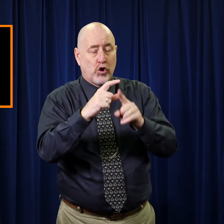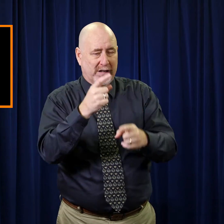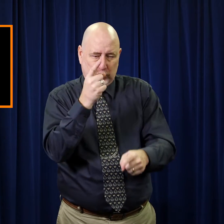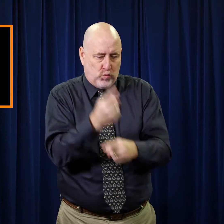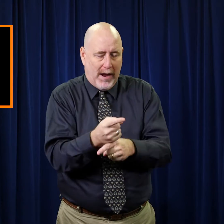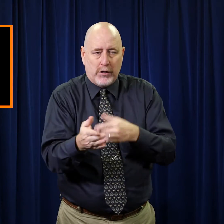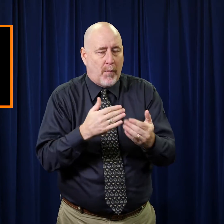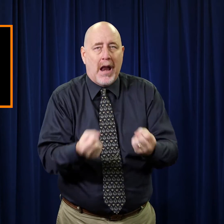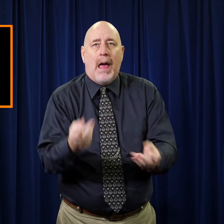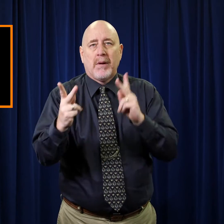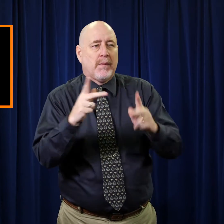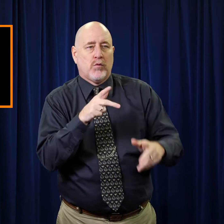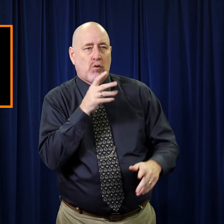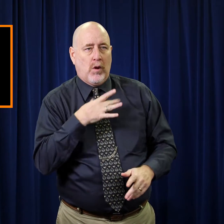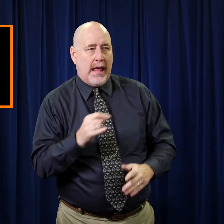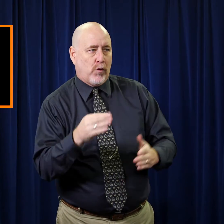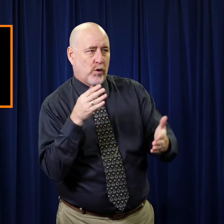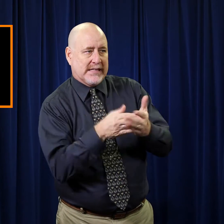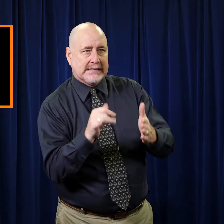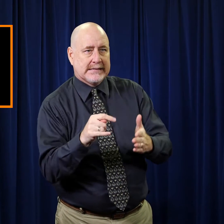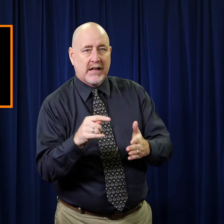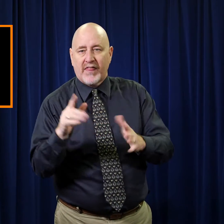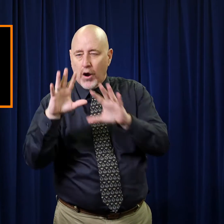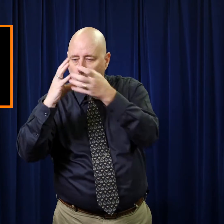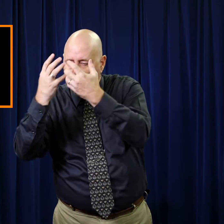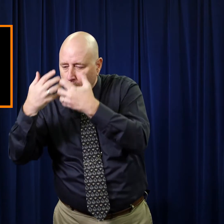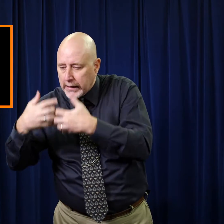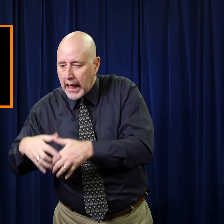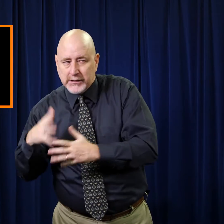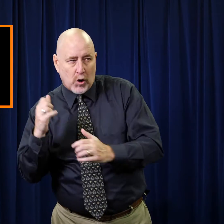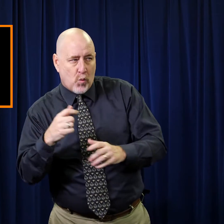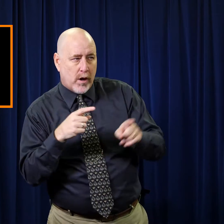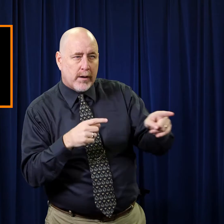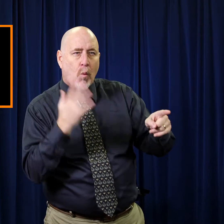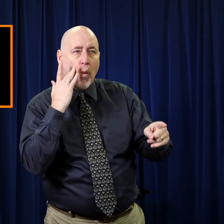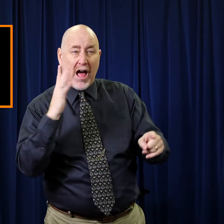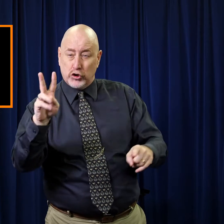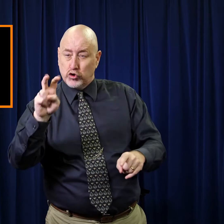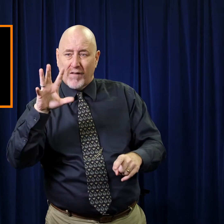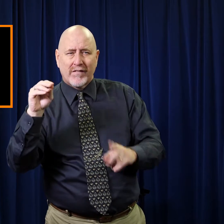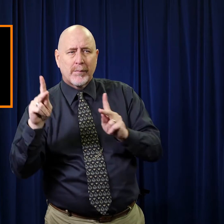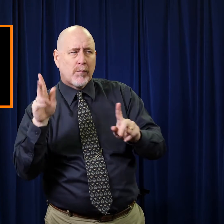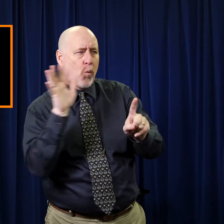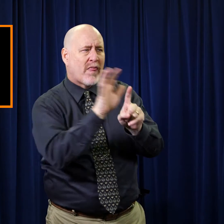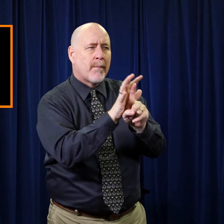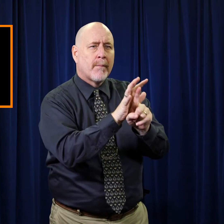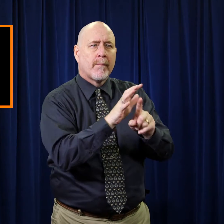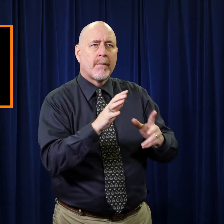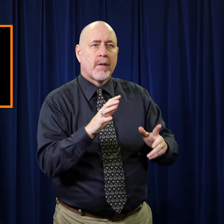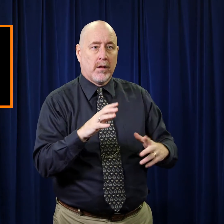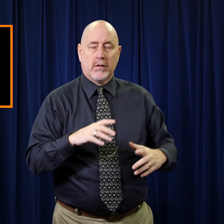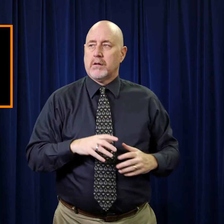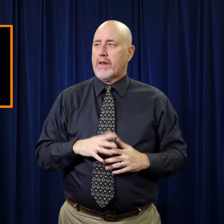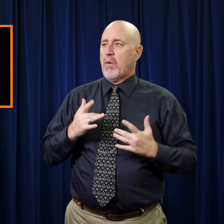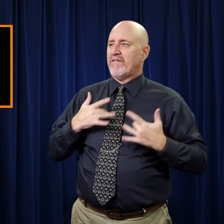God's Word is right no matter how many people oppose it. They're organized. They want him to feel... Why did they bring 250 with them? I think wanted